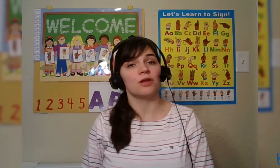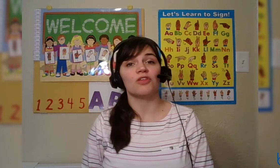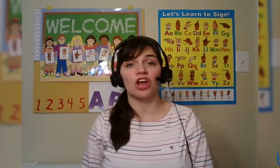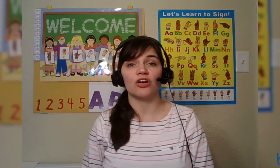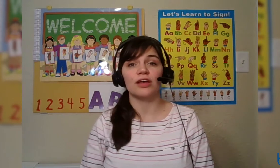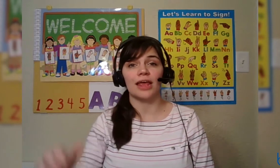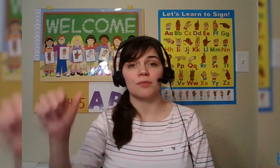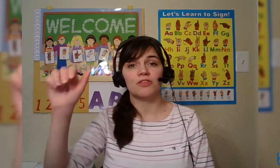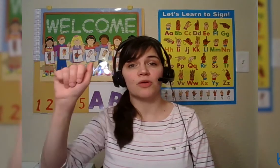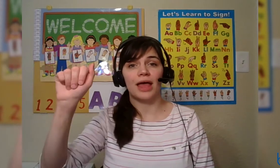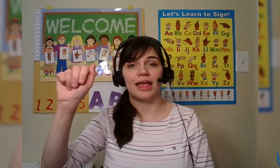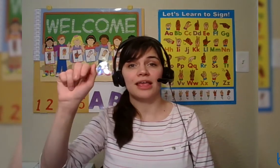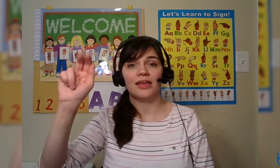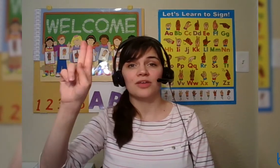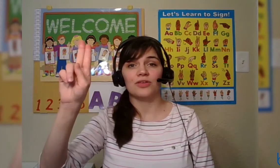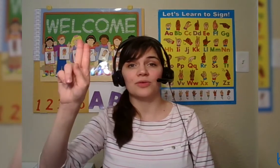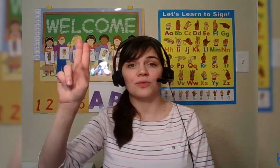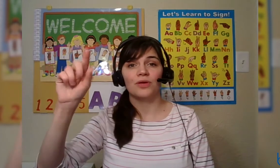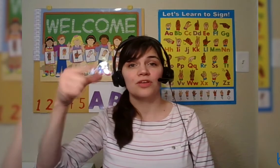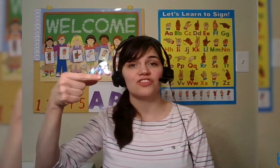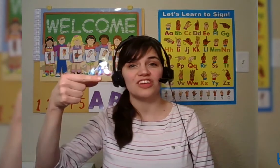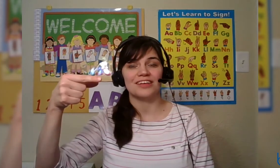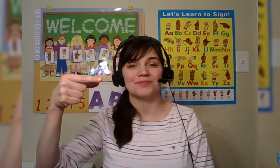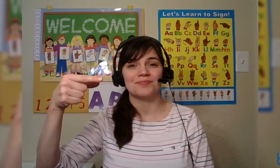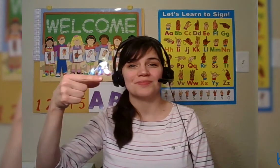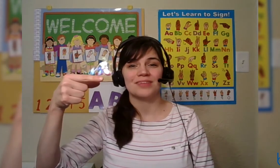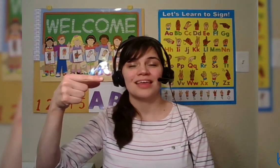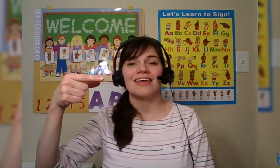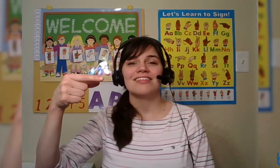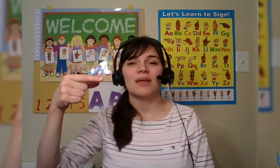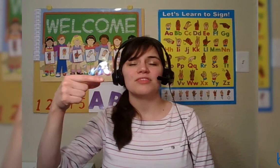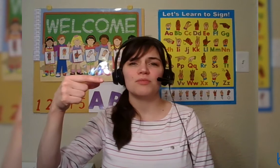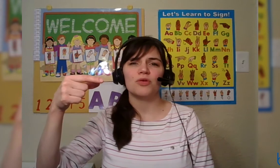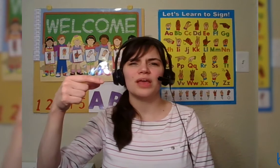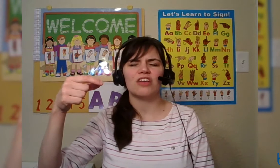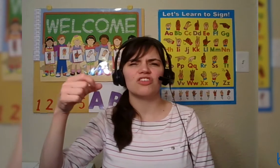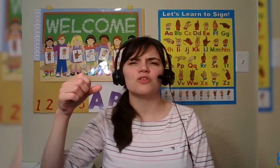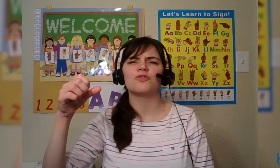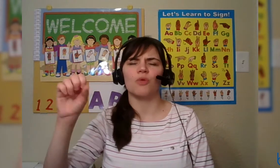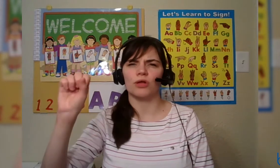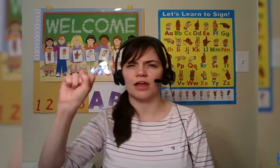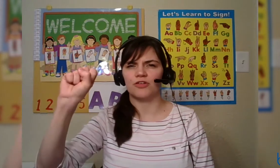bit of a longer name, so A-U-G. September, we actually used four letters: